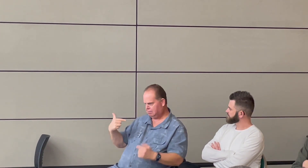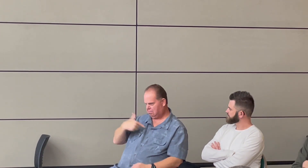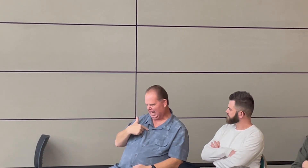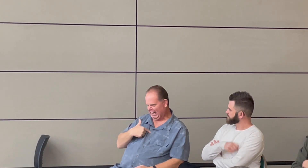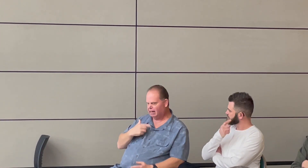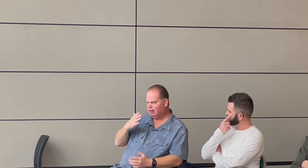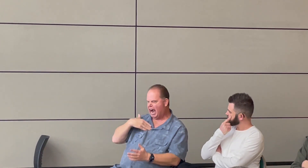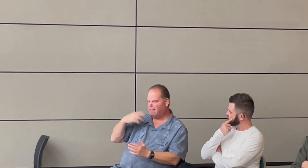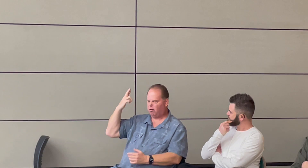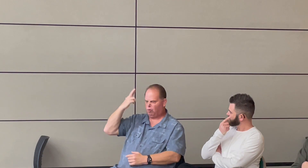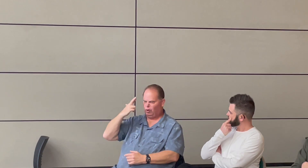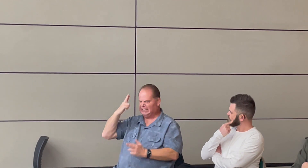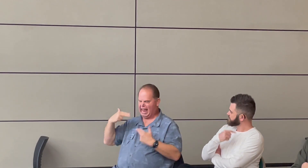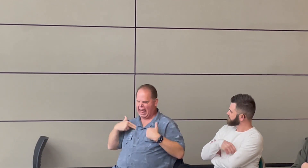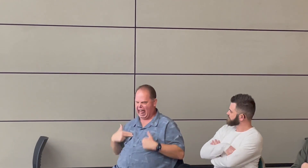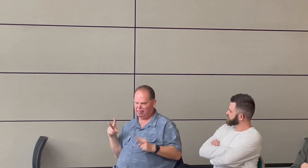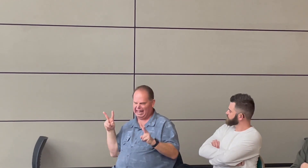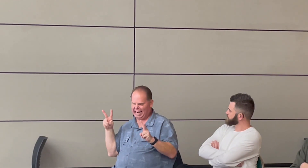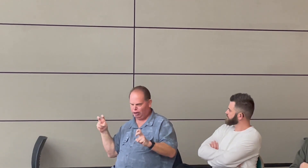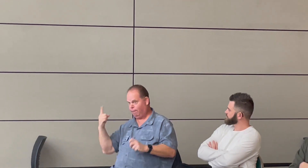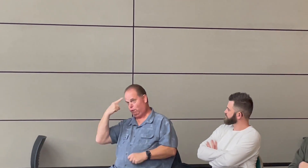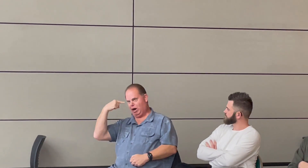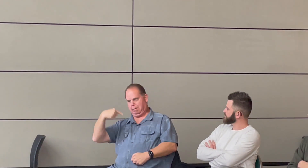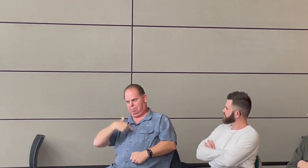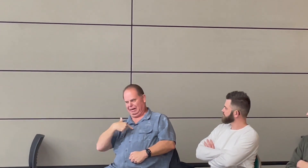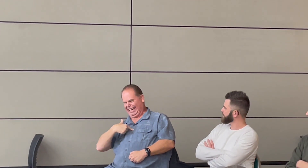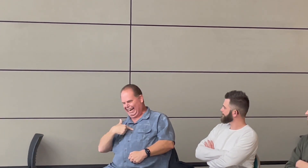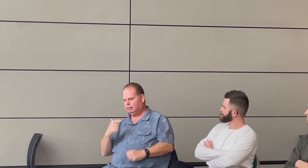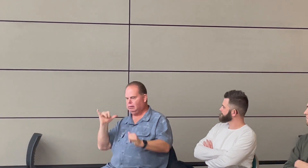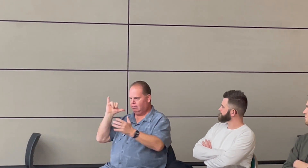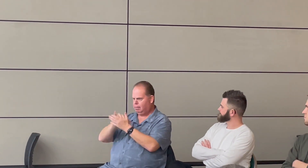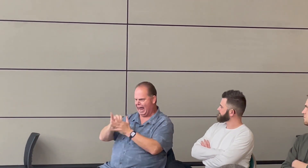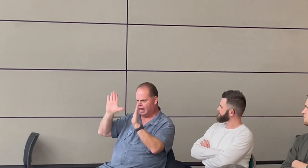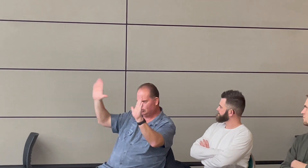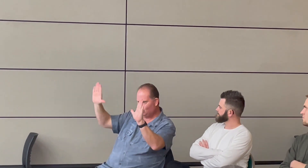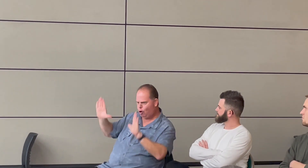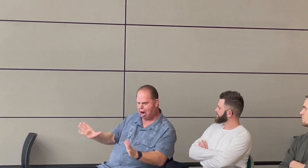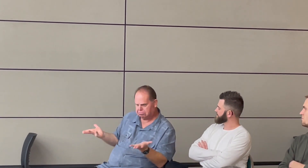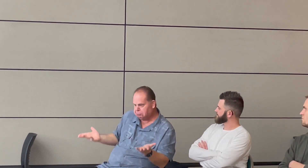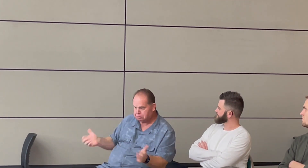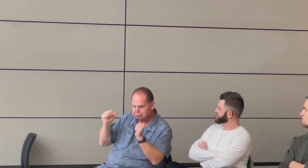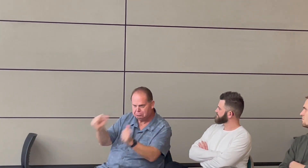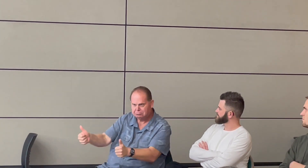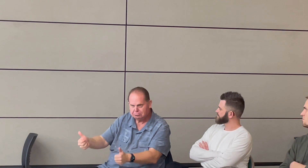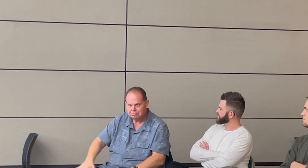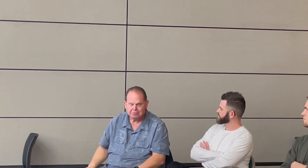implants and I think that's great I had health issues so for me I wanted that and that's also